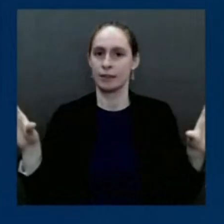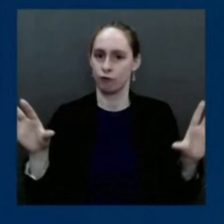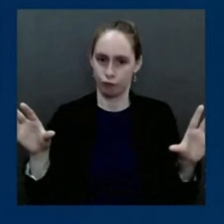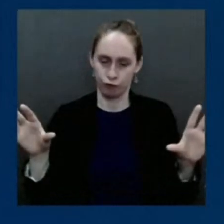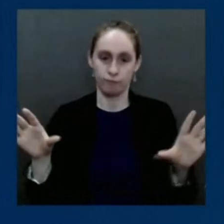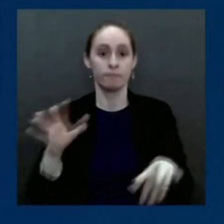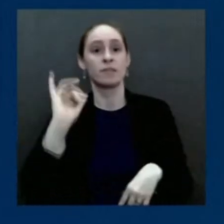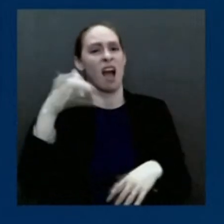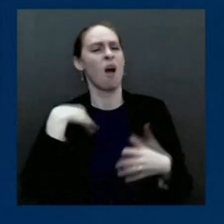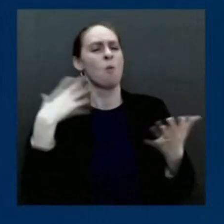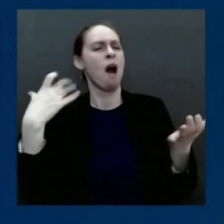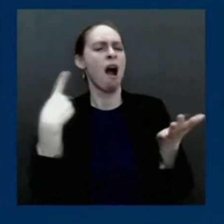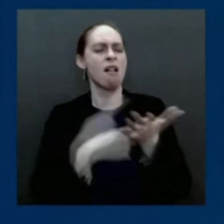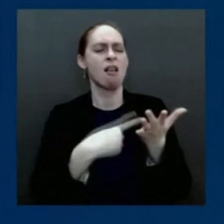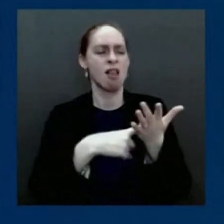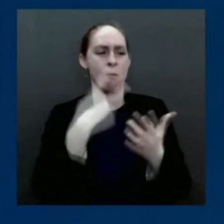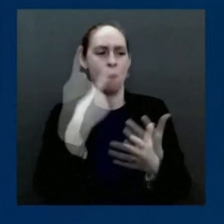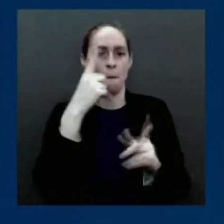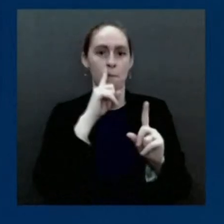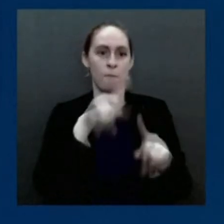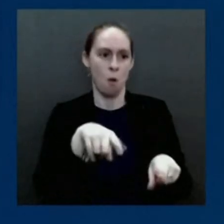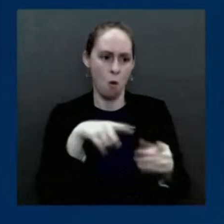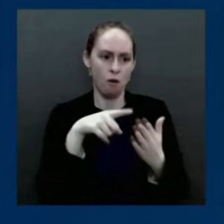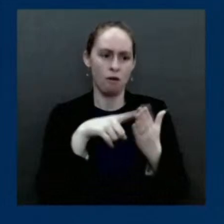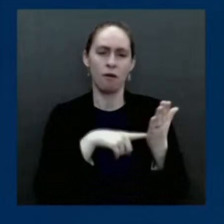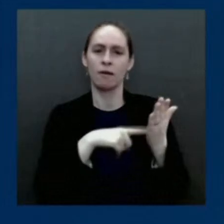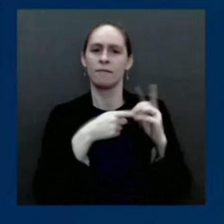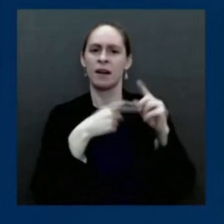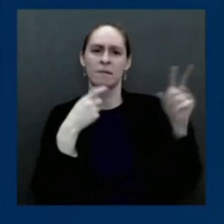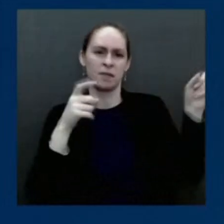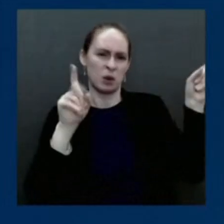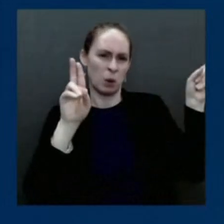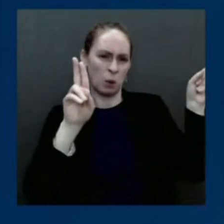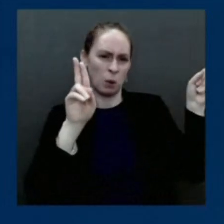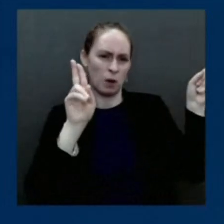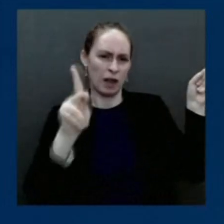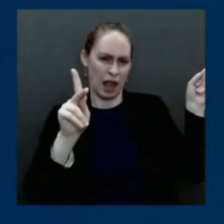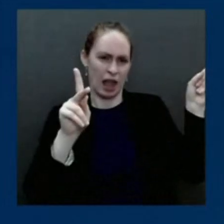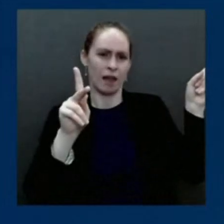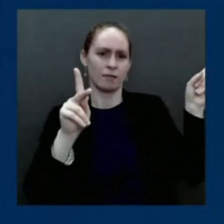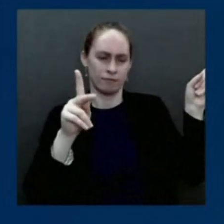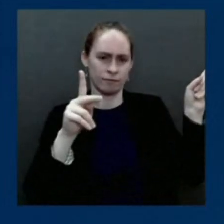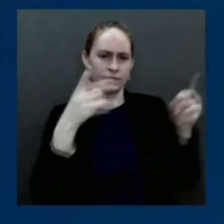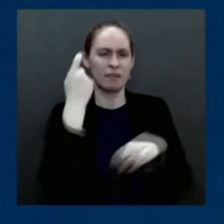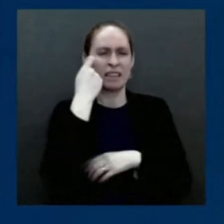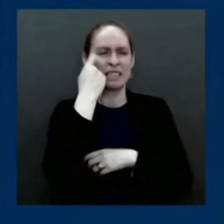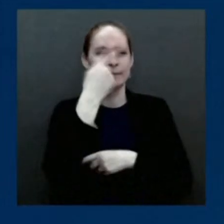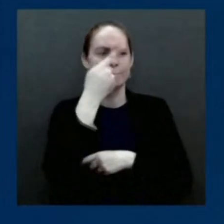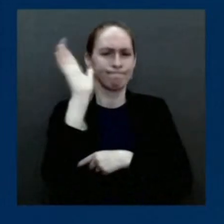MOVING ONTO THE UNITED KINGDOM. IN A STUDY OF THE UK HEALTH